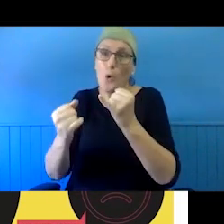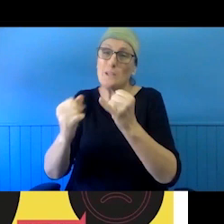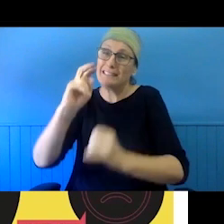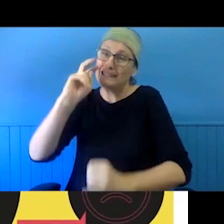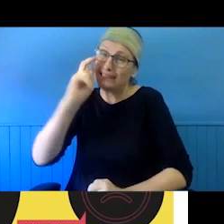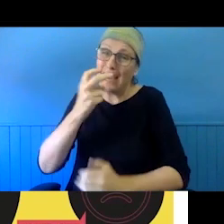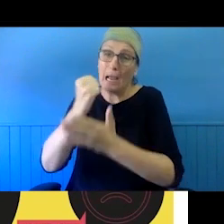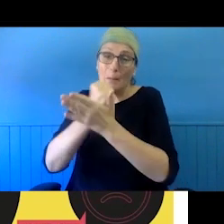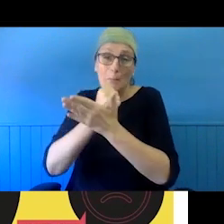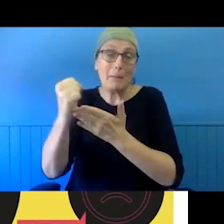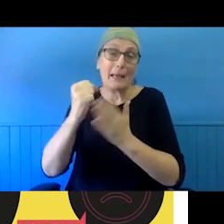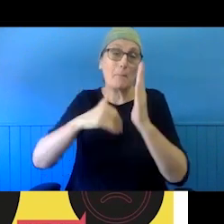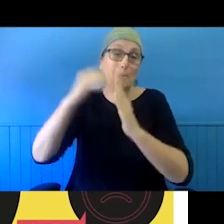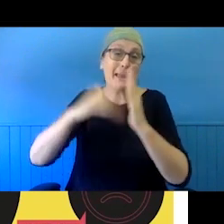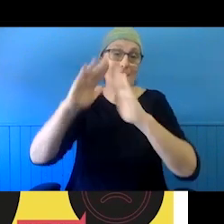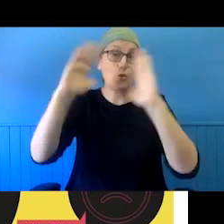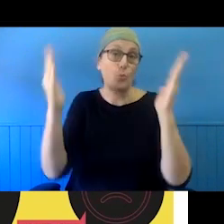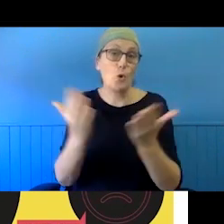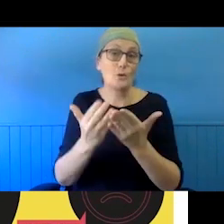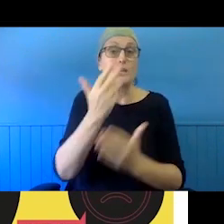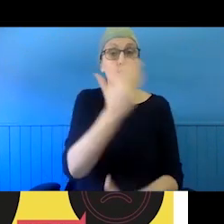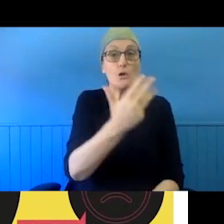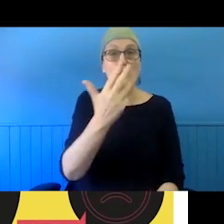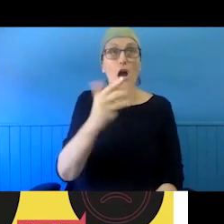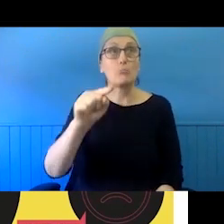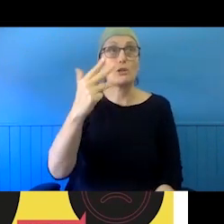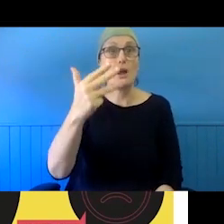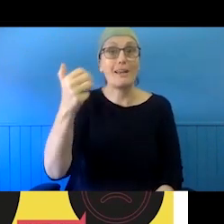supposed larksly, absorbing 99.96% of light that hits it. But Anish had